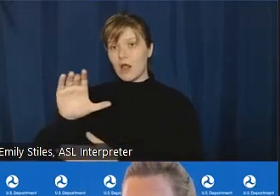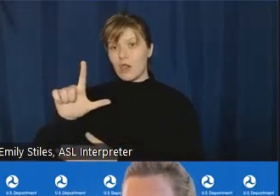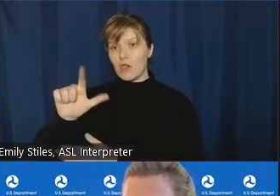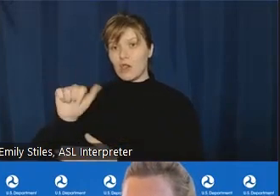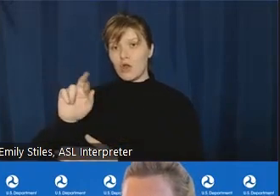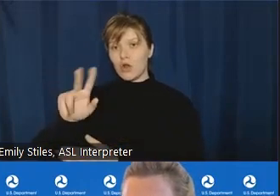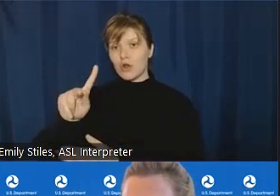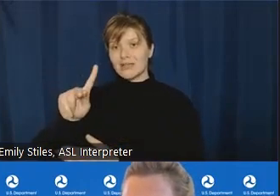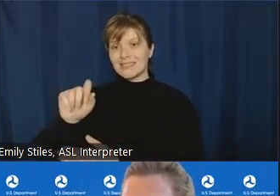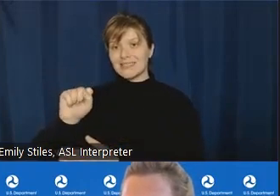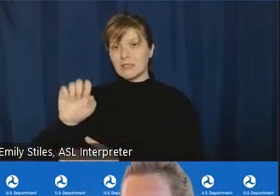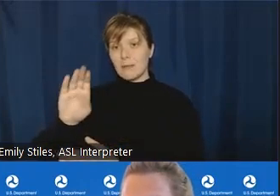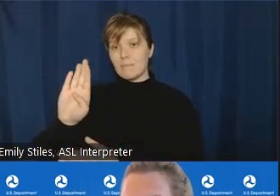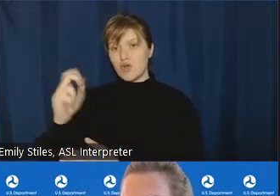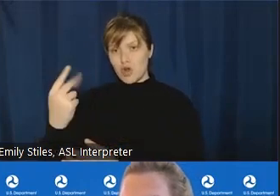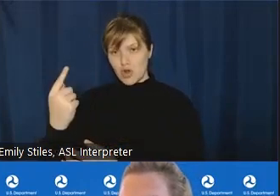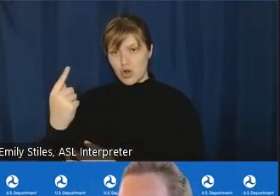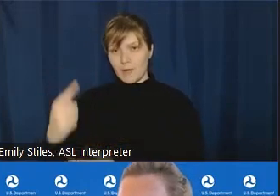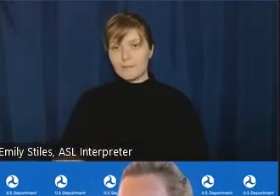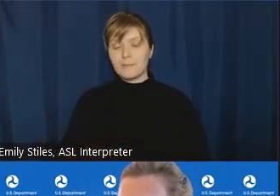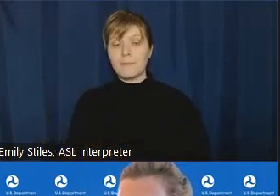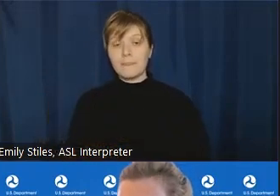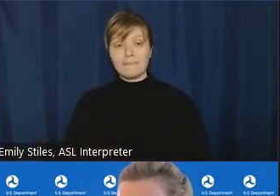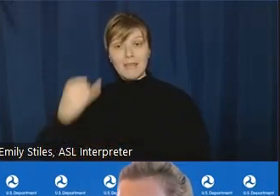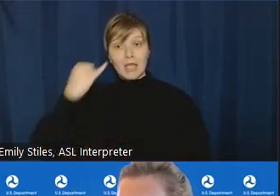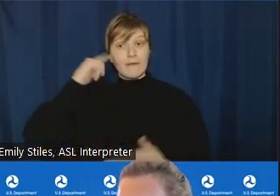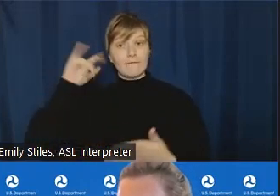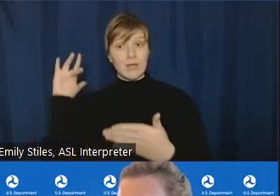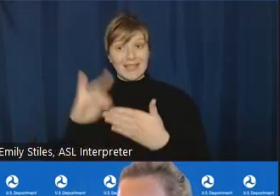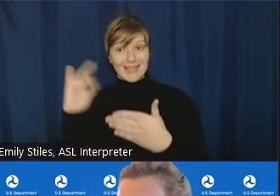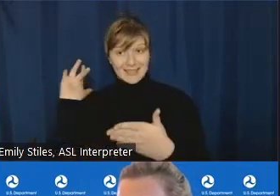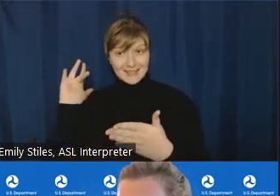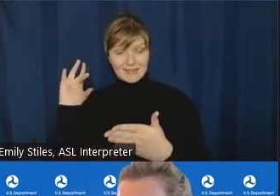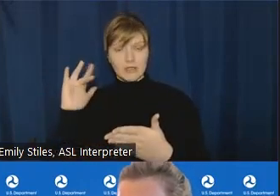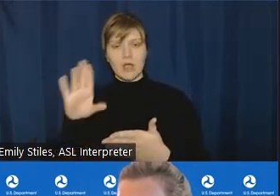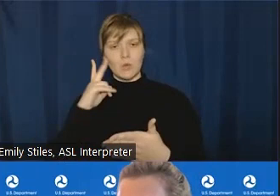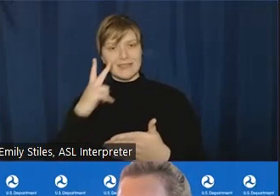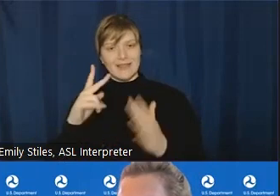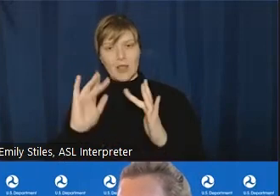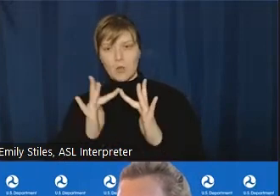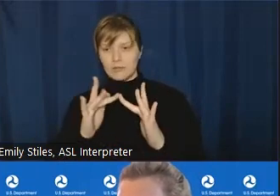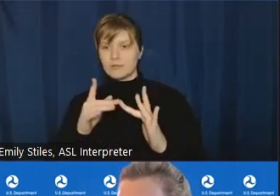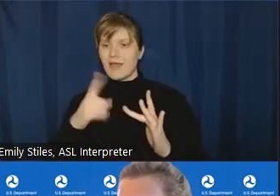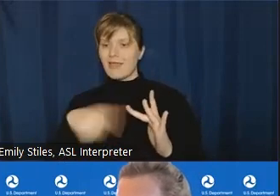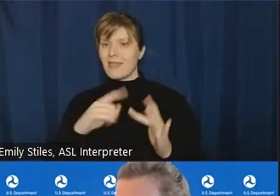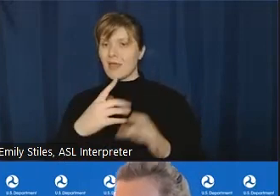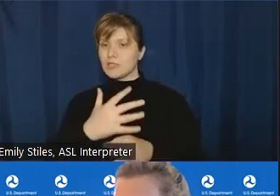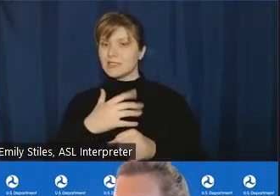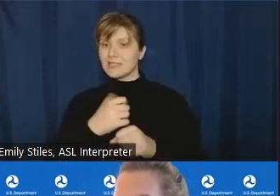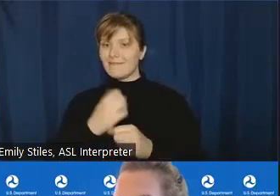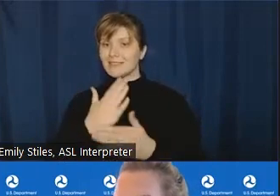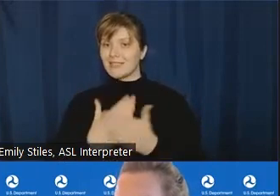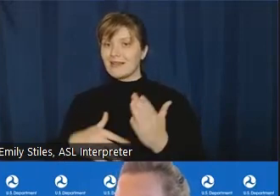on that and go to their website, we can see here they receive section 5310 which is the enhanced